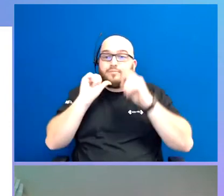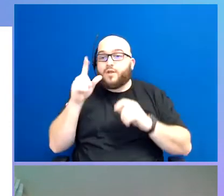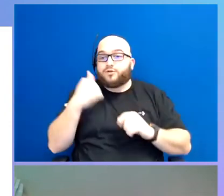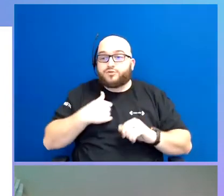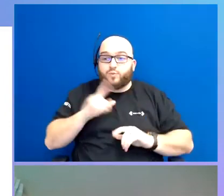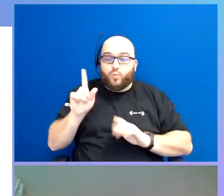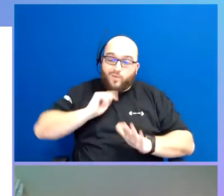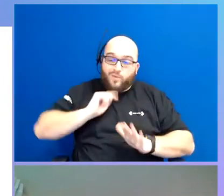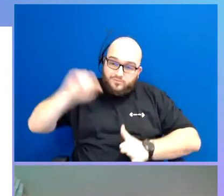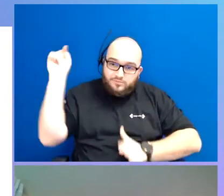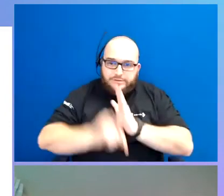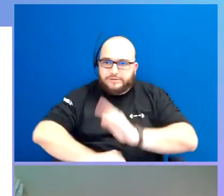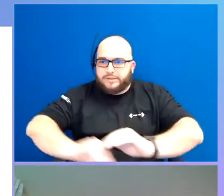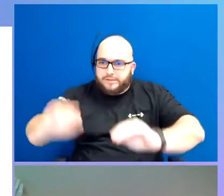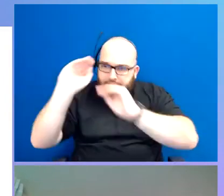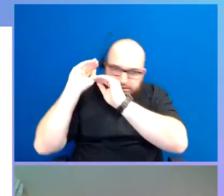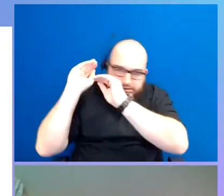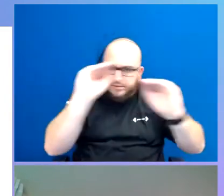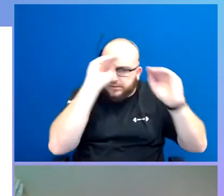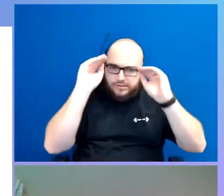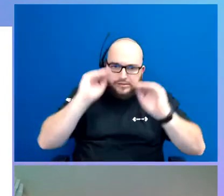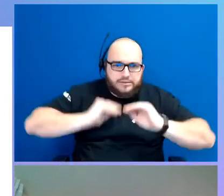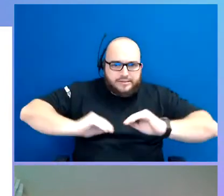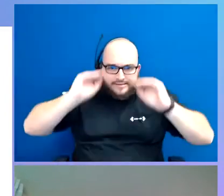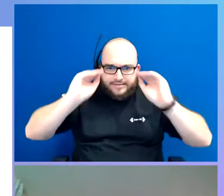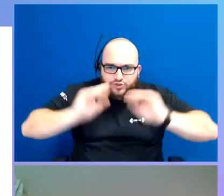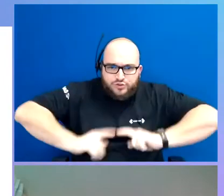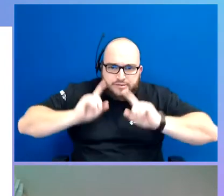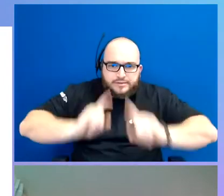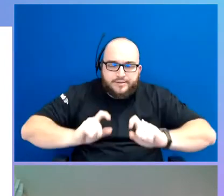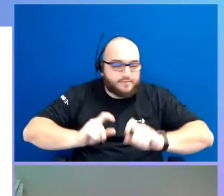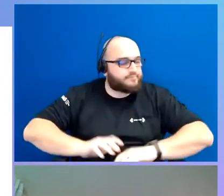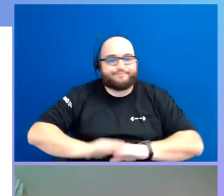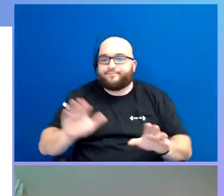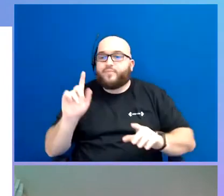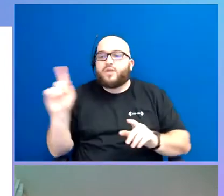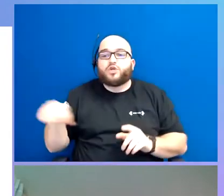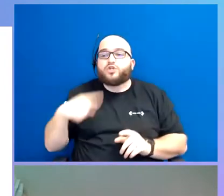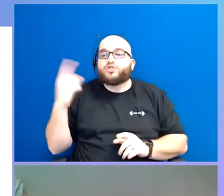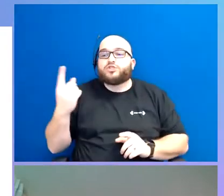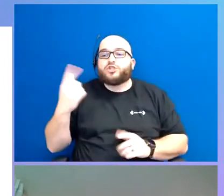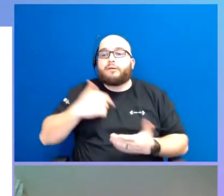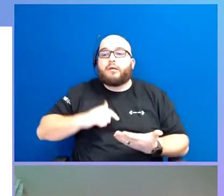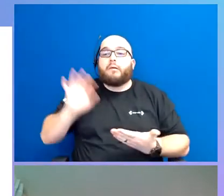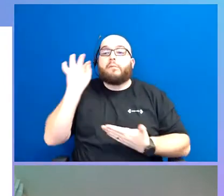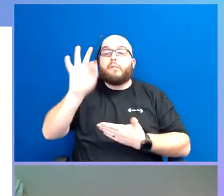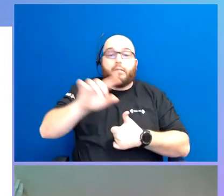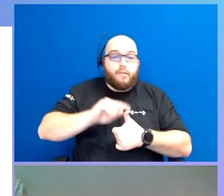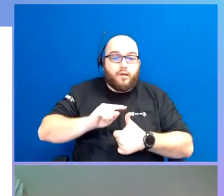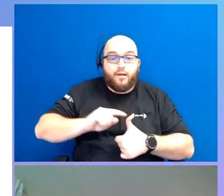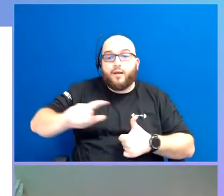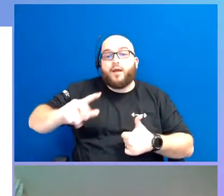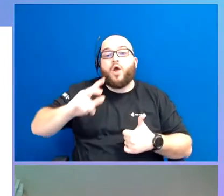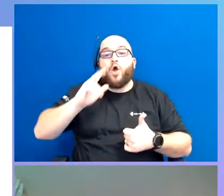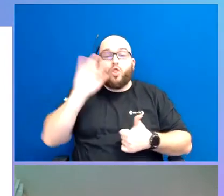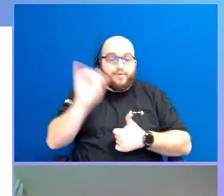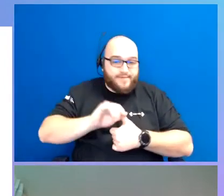testing. We just give a flavor of what what things look like,